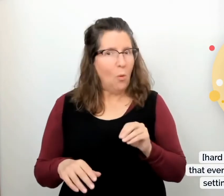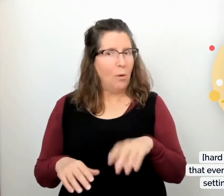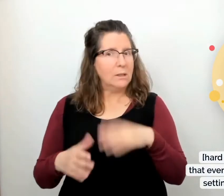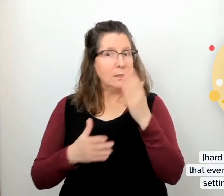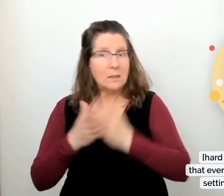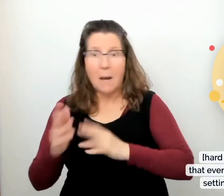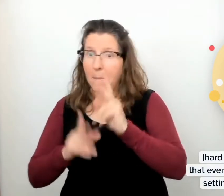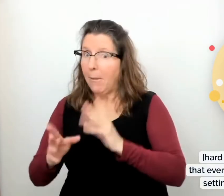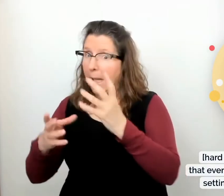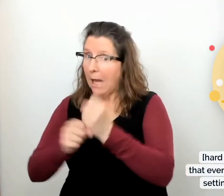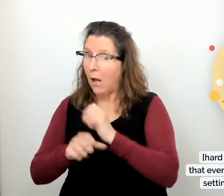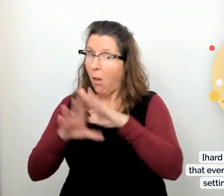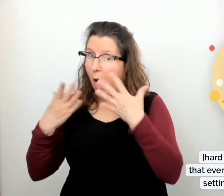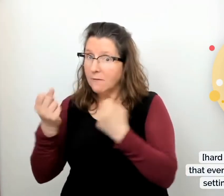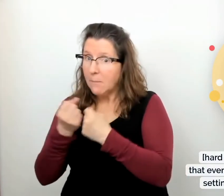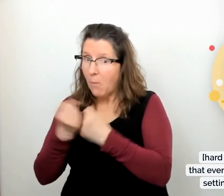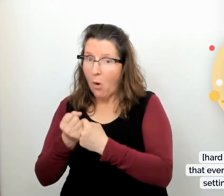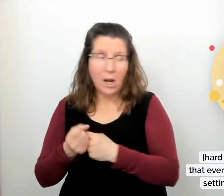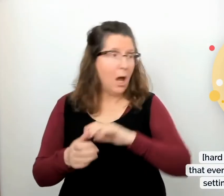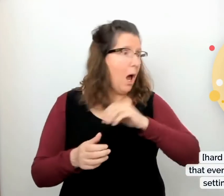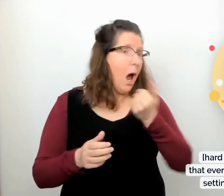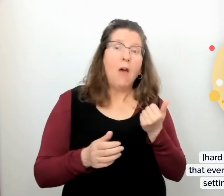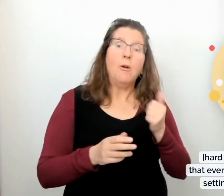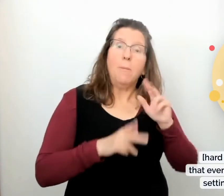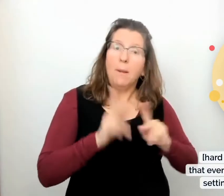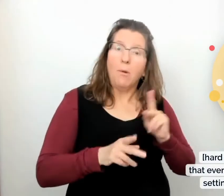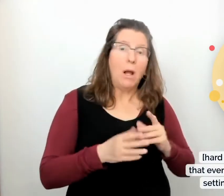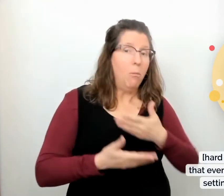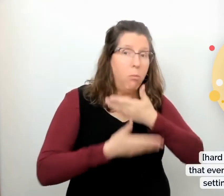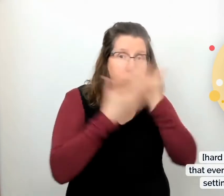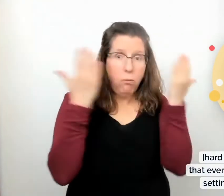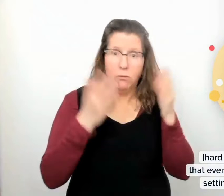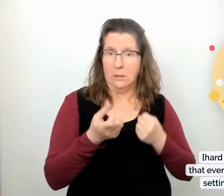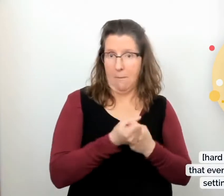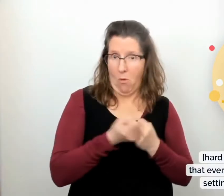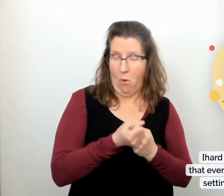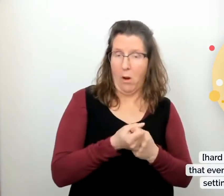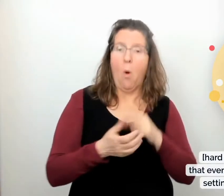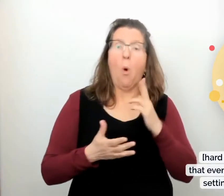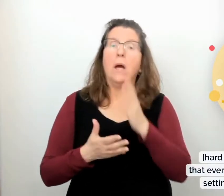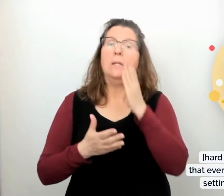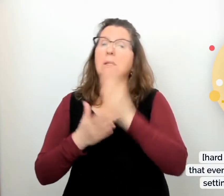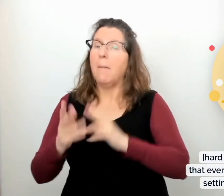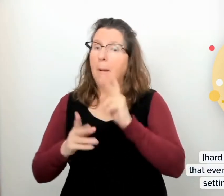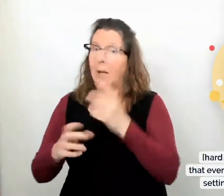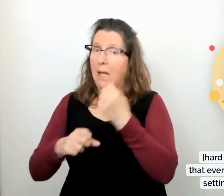And we see a huge disparity. Some students get great supports, and others very little or none.